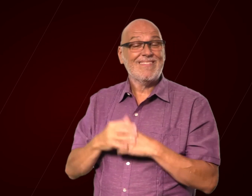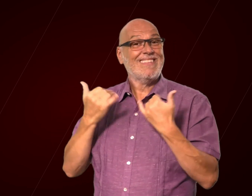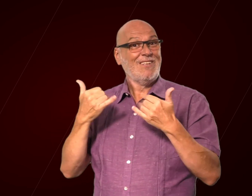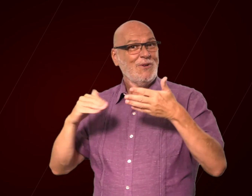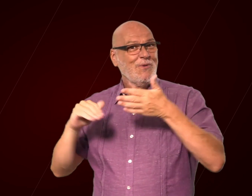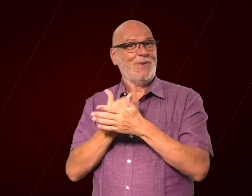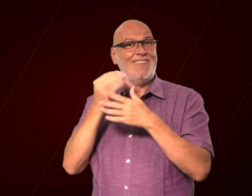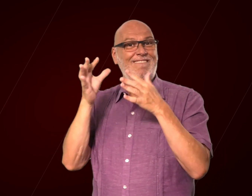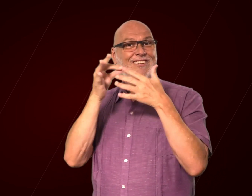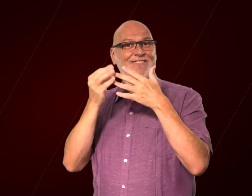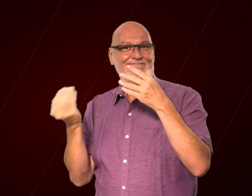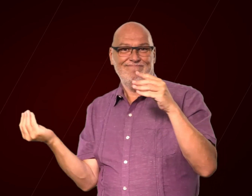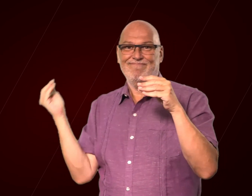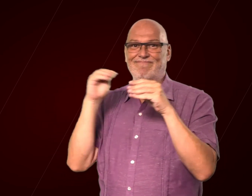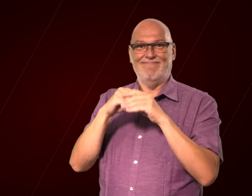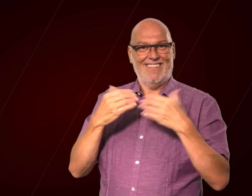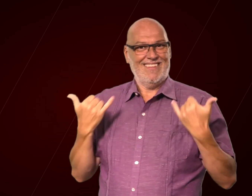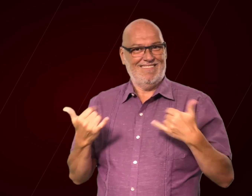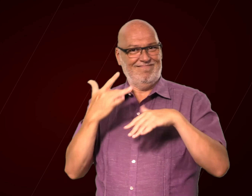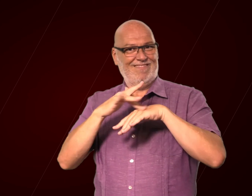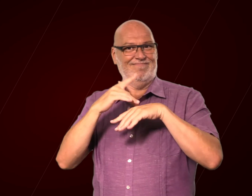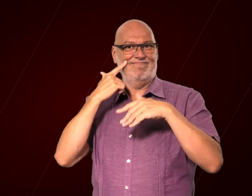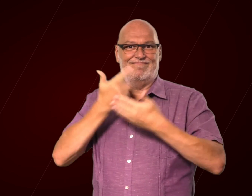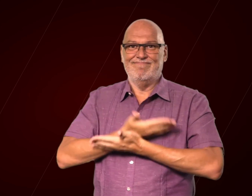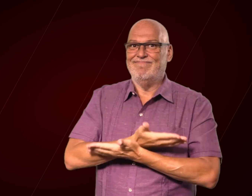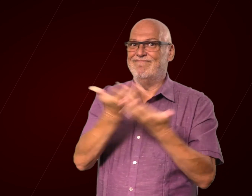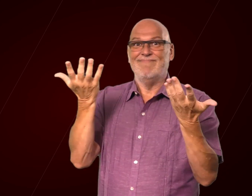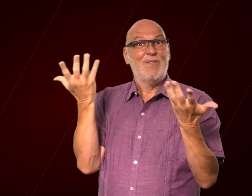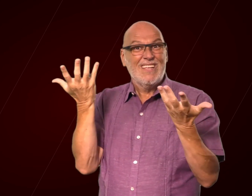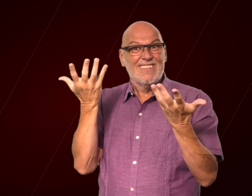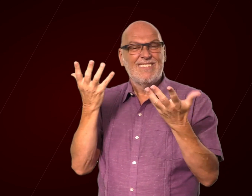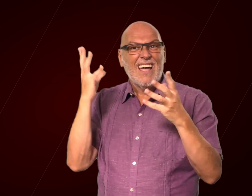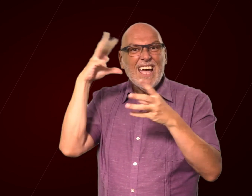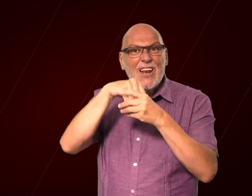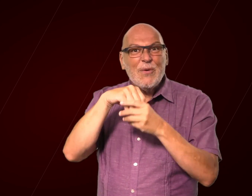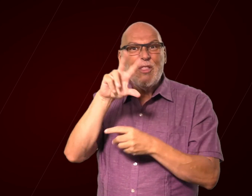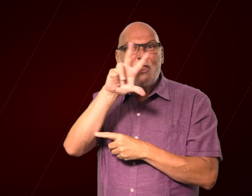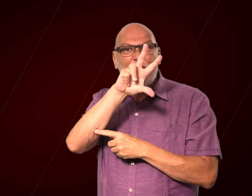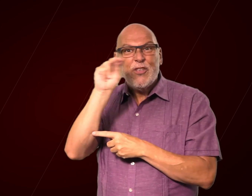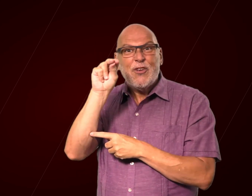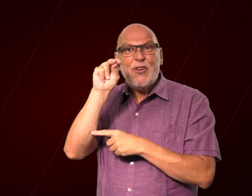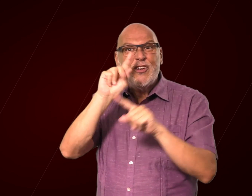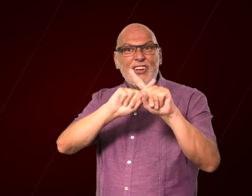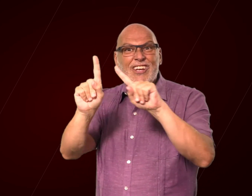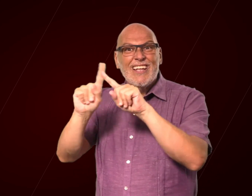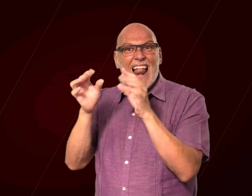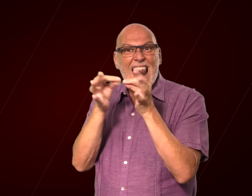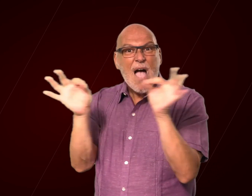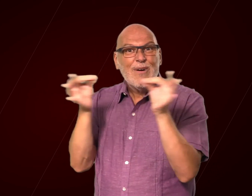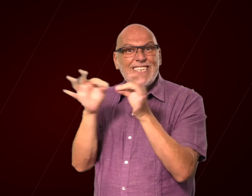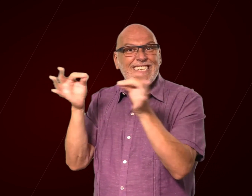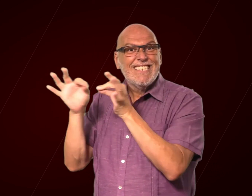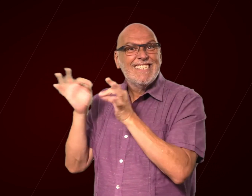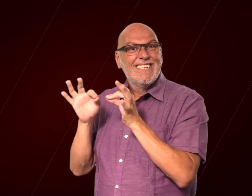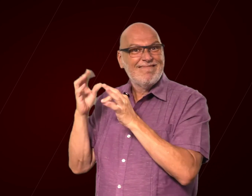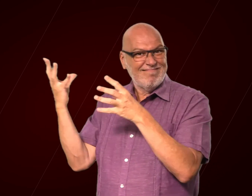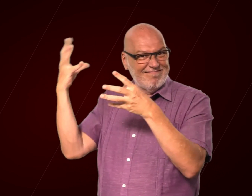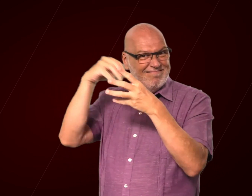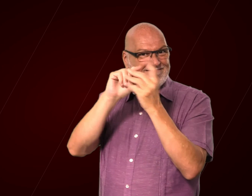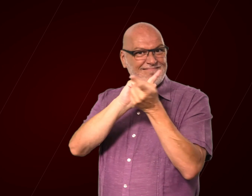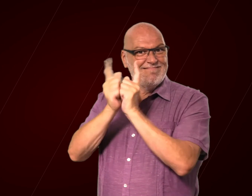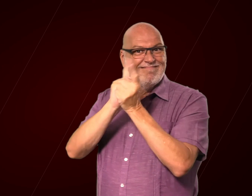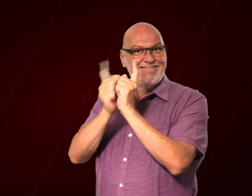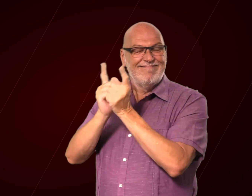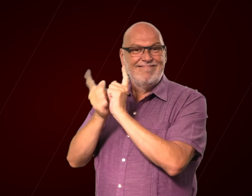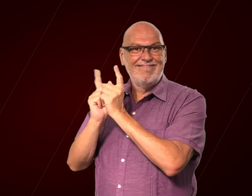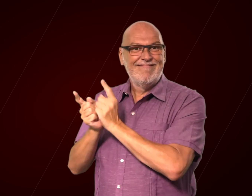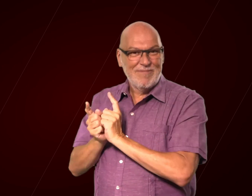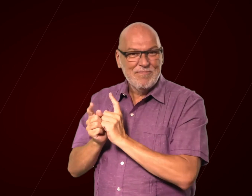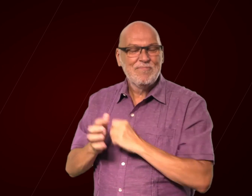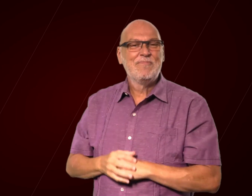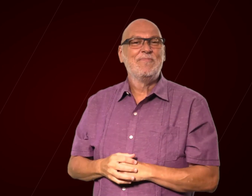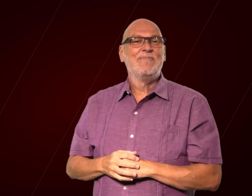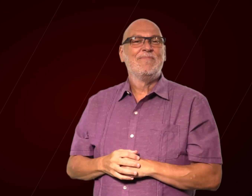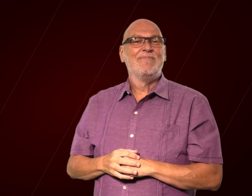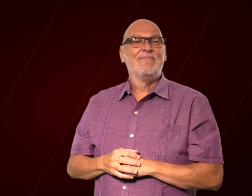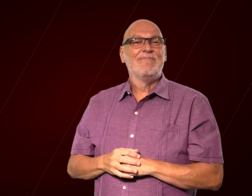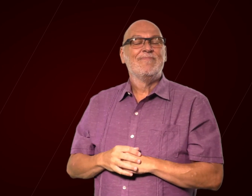This new feature is now available in more than 30 languages.